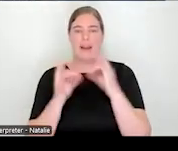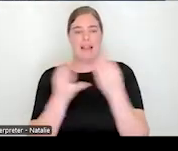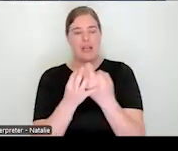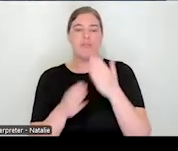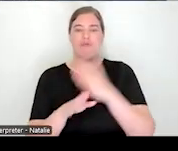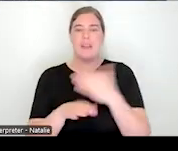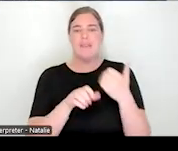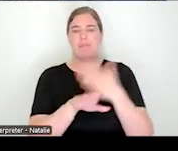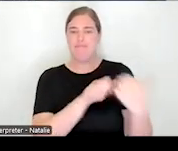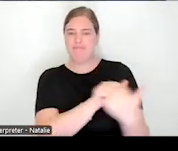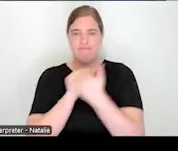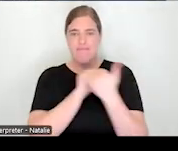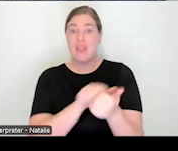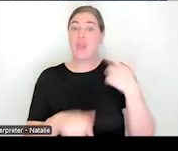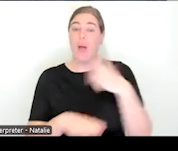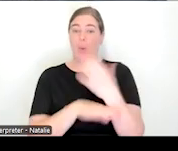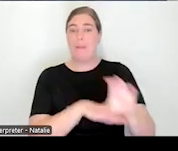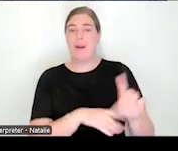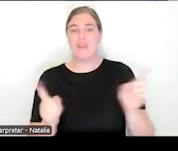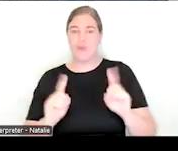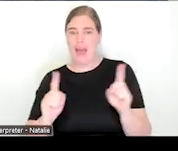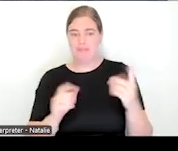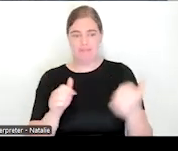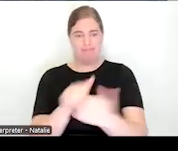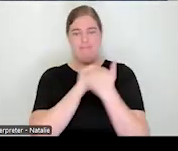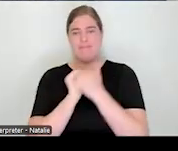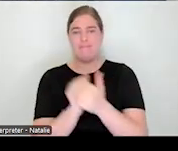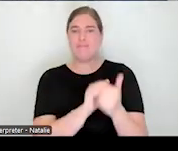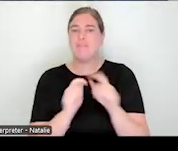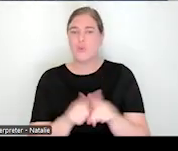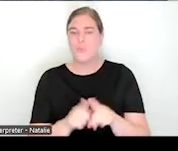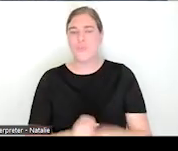That is why we are doing this webinar. But anyway, let's go on to the next slide.